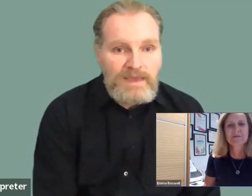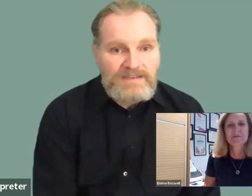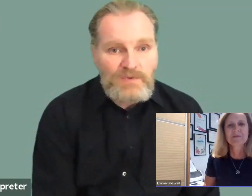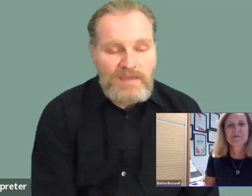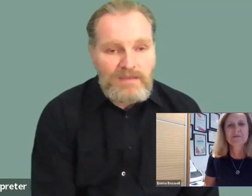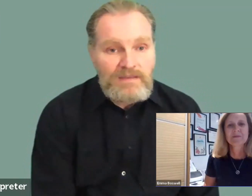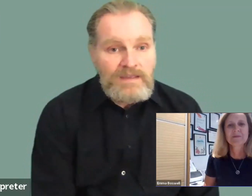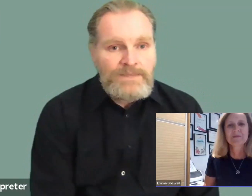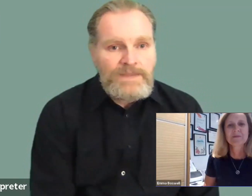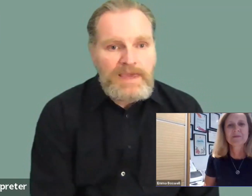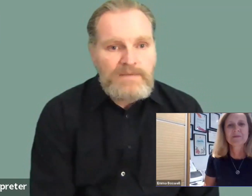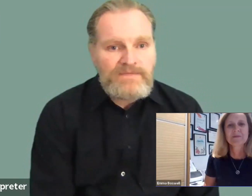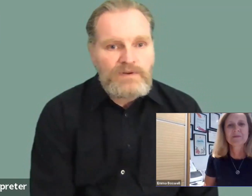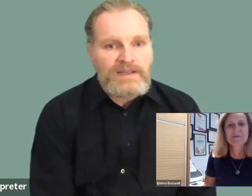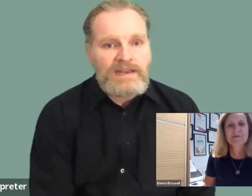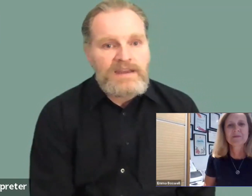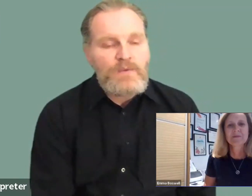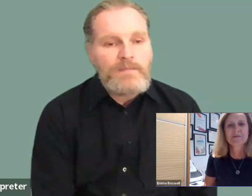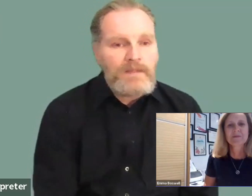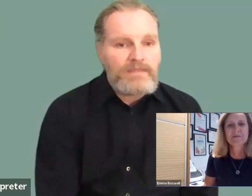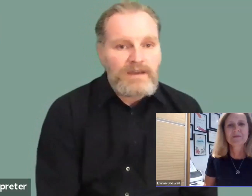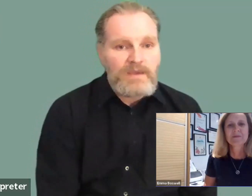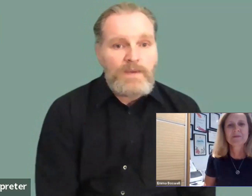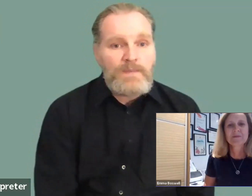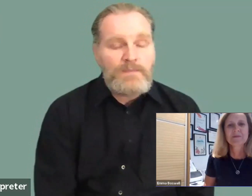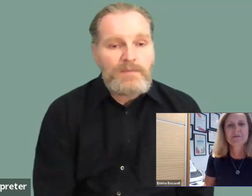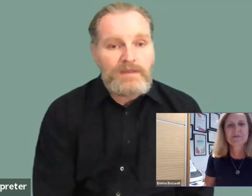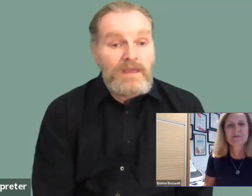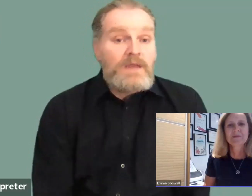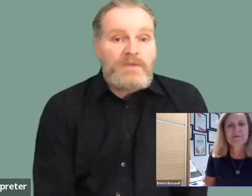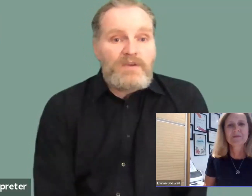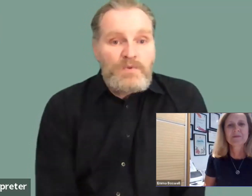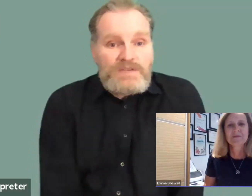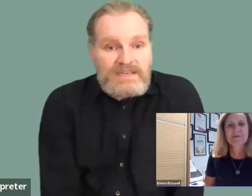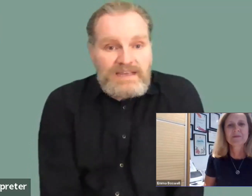get together, then it became fortnightly and now we're monthly, where we bring the community